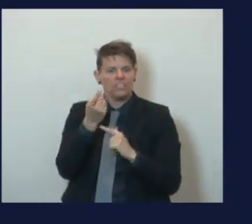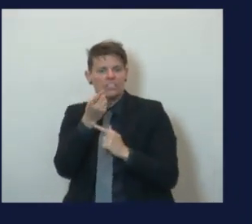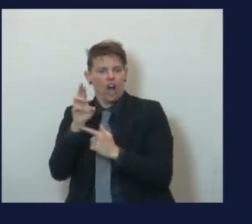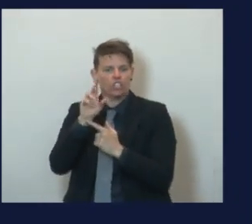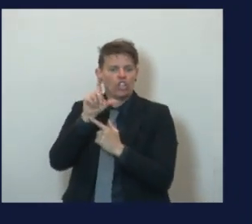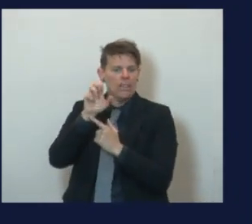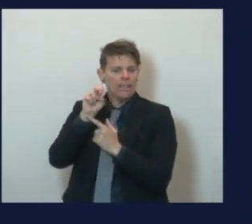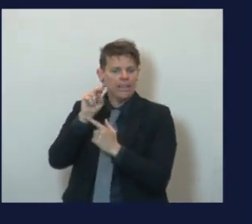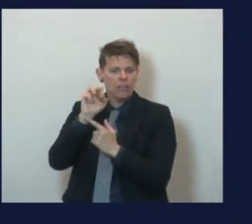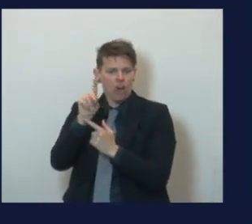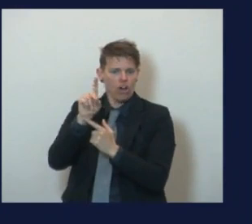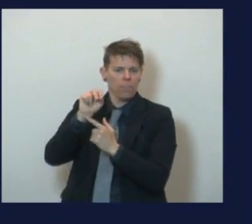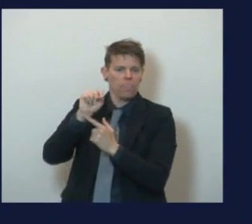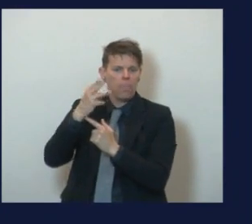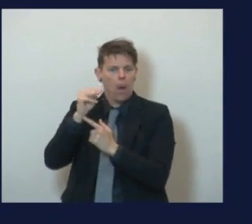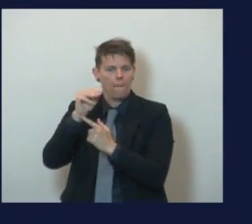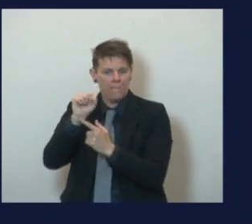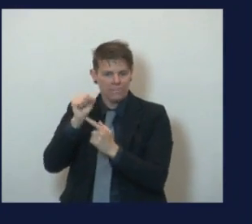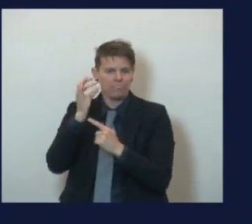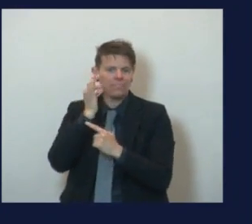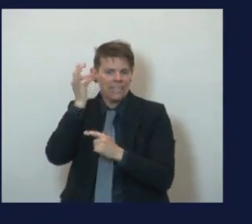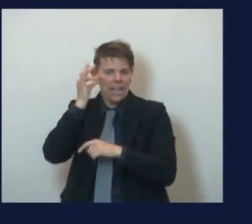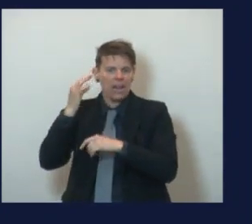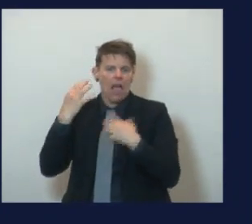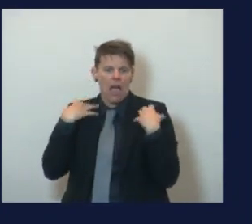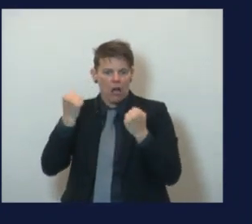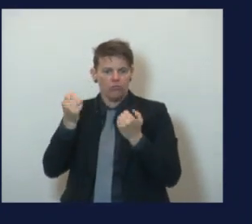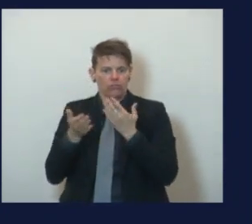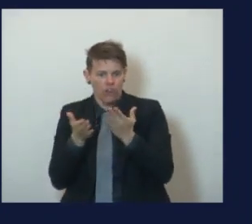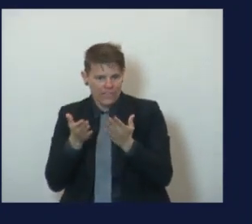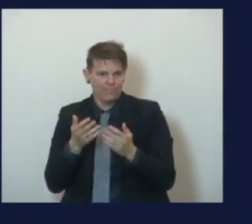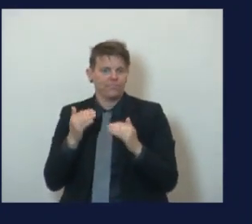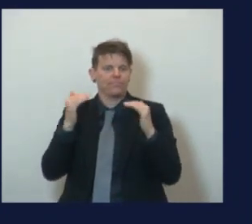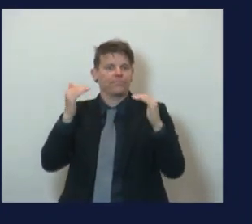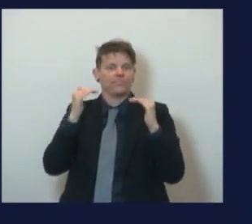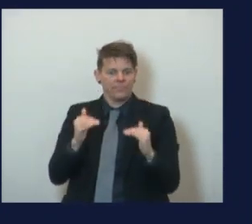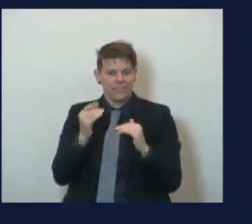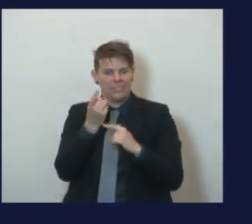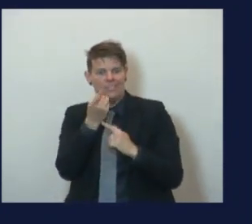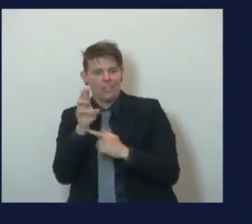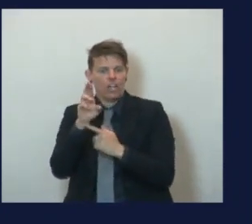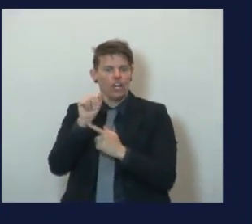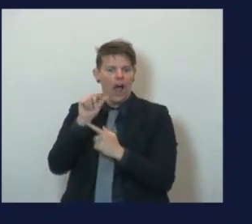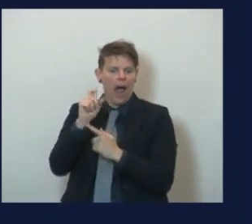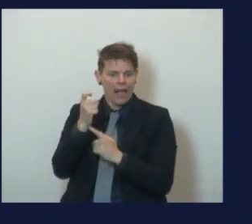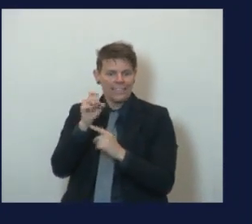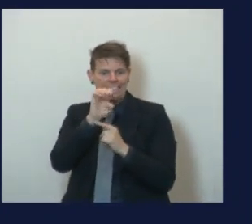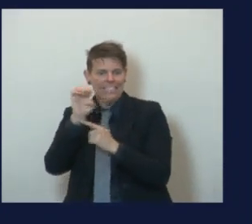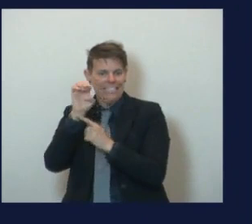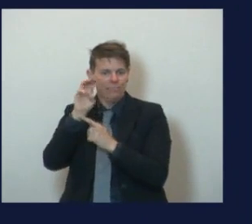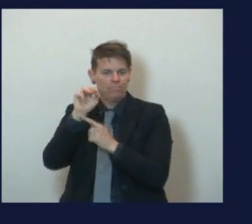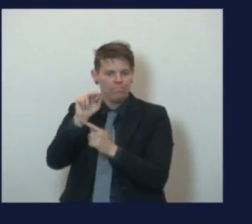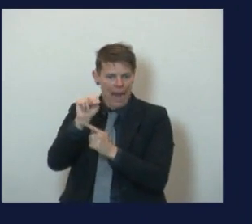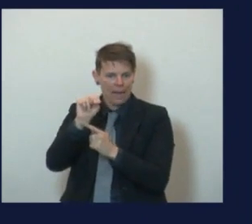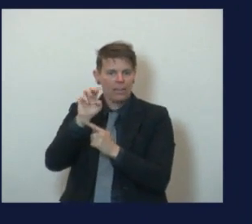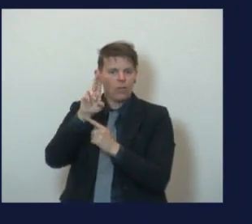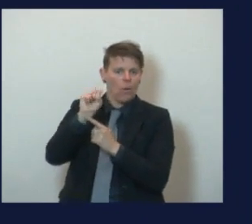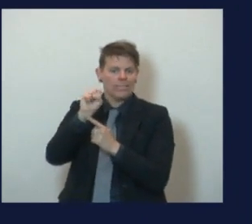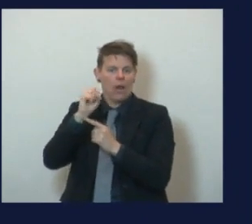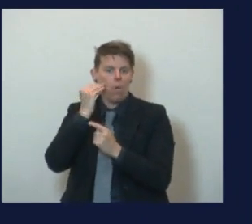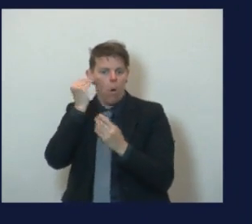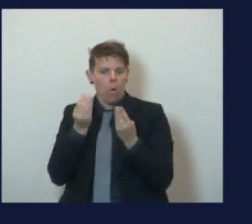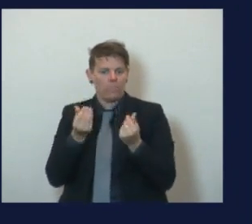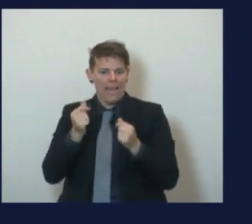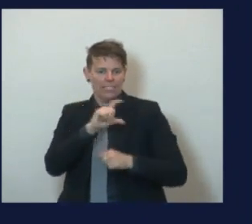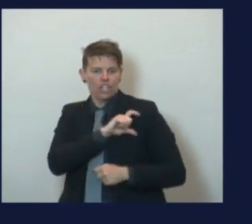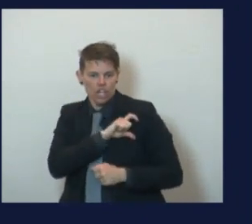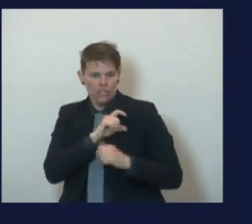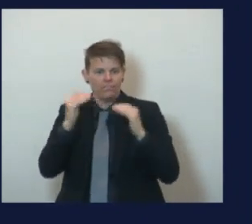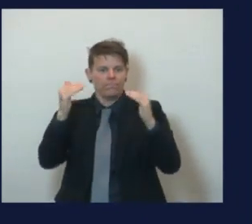THOMAS LEADS FOR NEW MEXICO AND PROBABLY A REGION THE INDIAN HEALTH SERVICE, DR. ALEX EASEMENT EASTMAN WHO IS A CLEAR PARTNER FROM THE U.S.